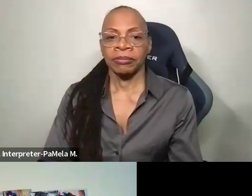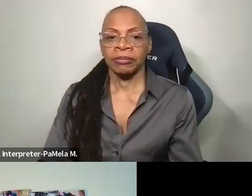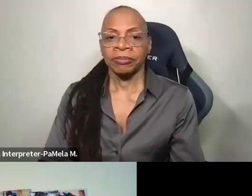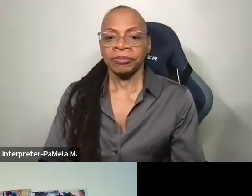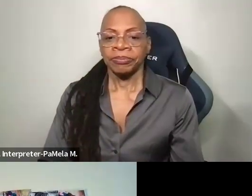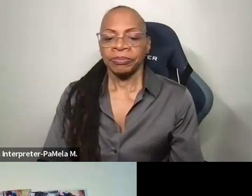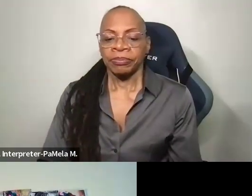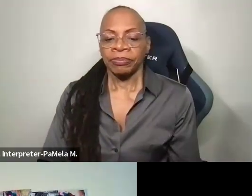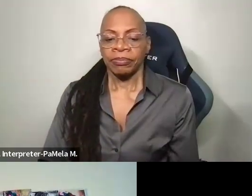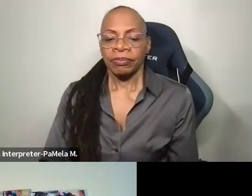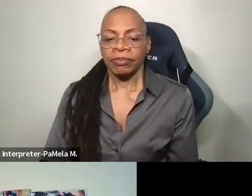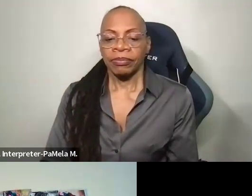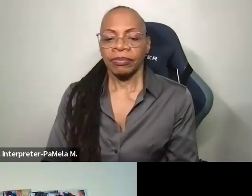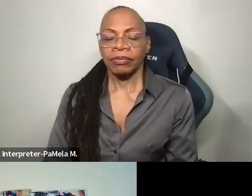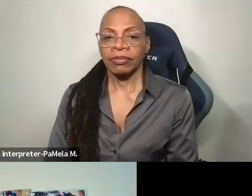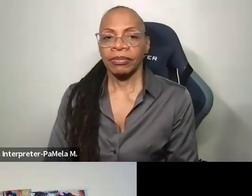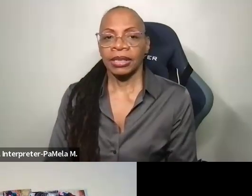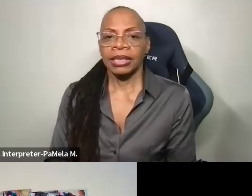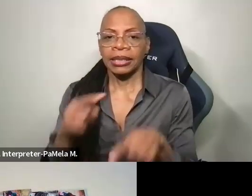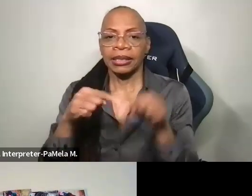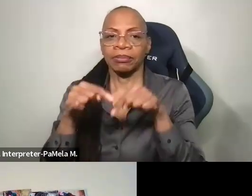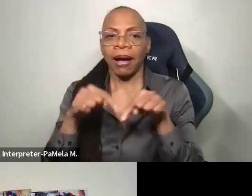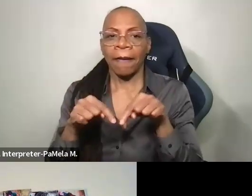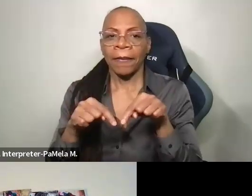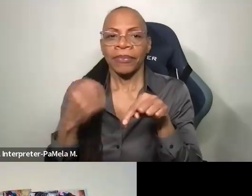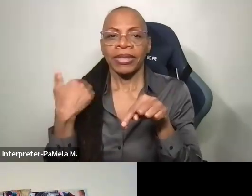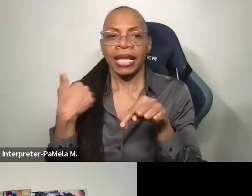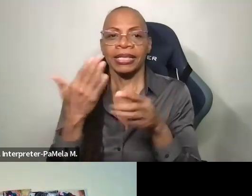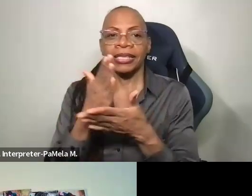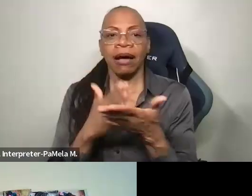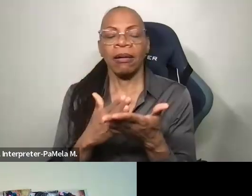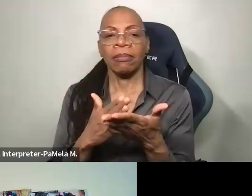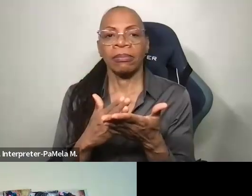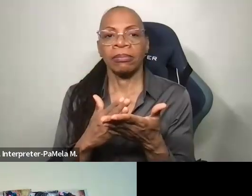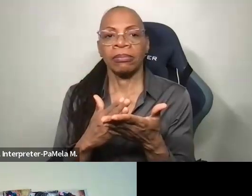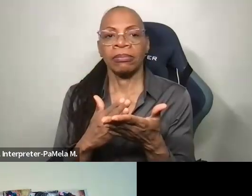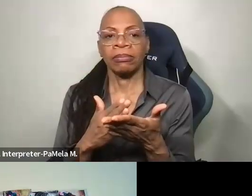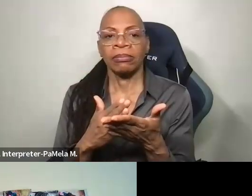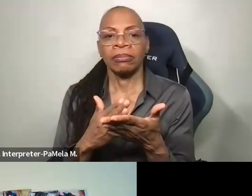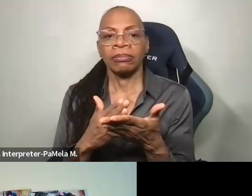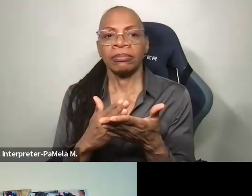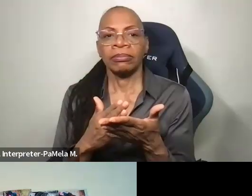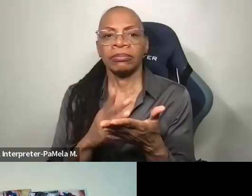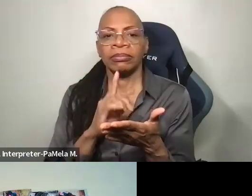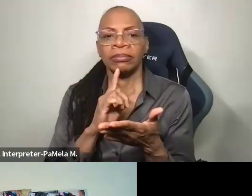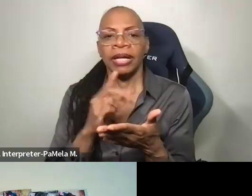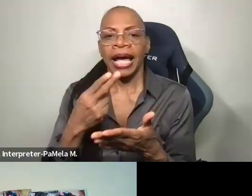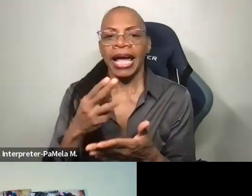And then, Alissa, I'm going to scroll back up. There were some very HMIS-specific questions